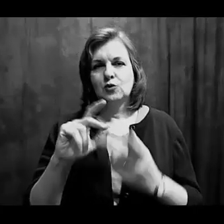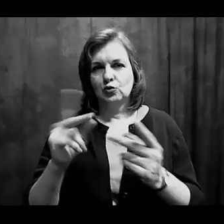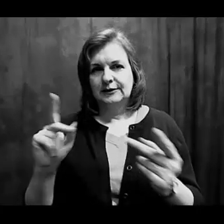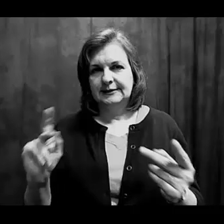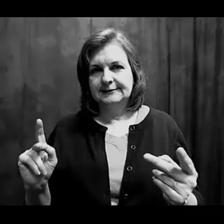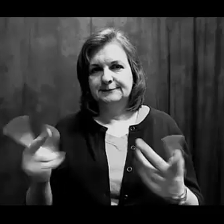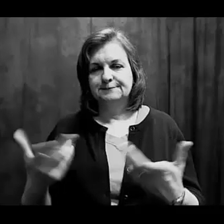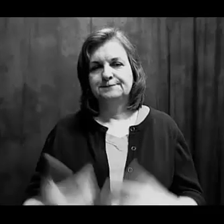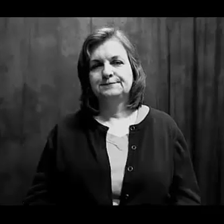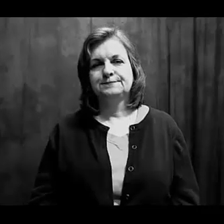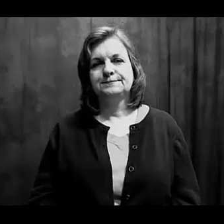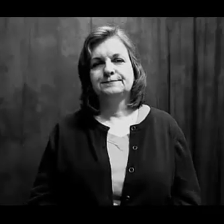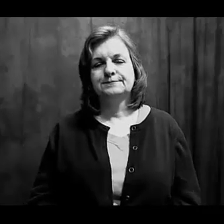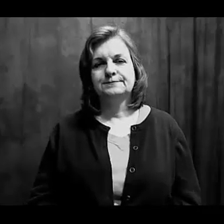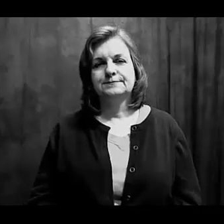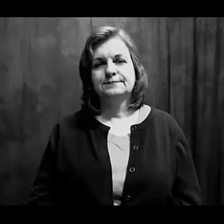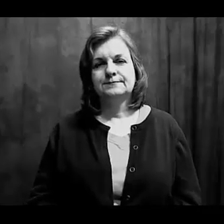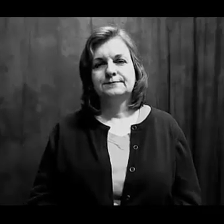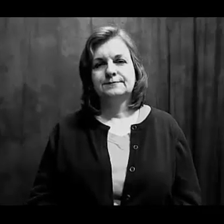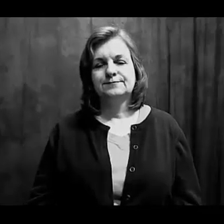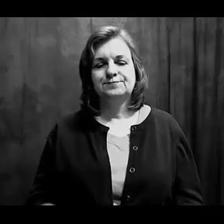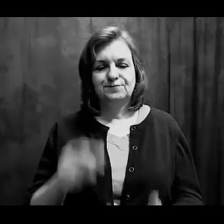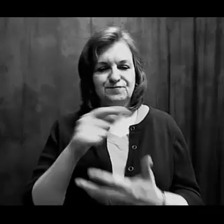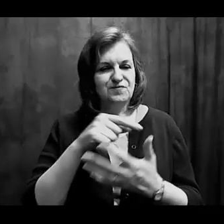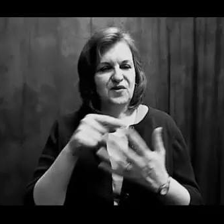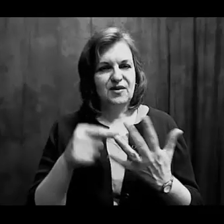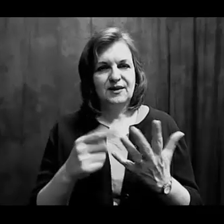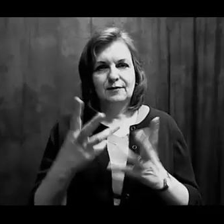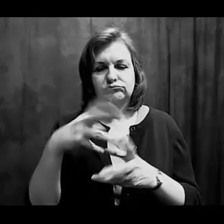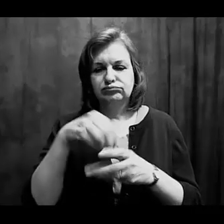so these are things like glycoproteins